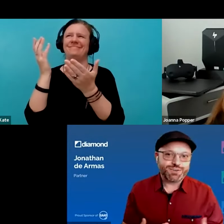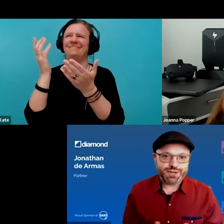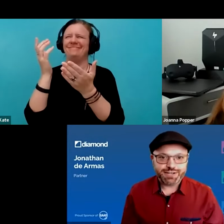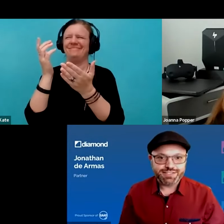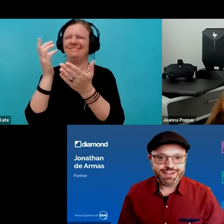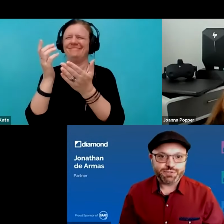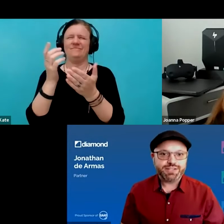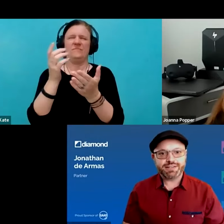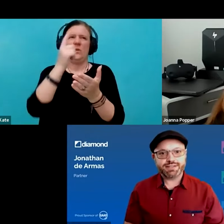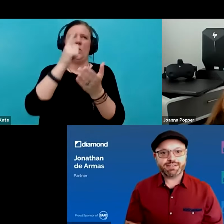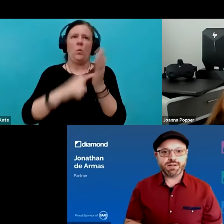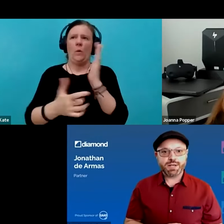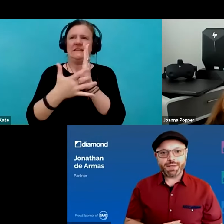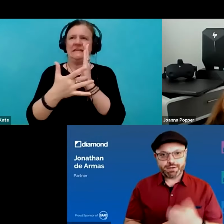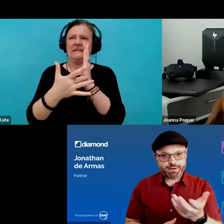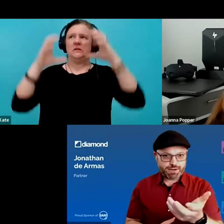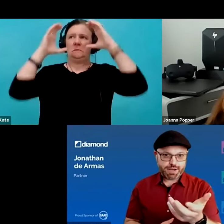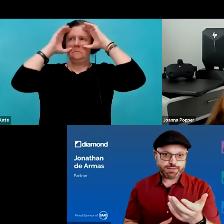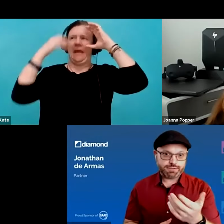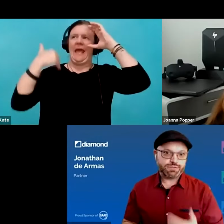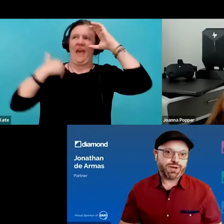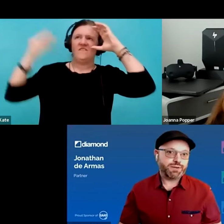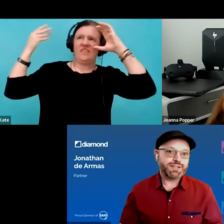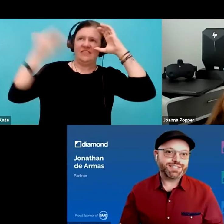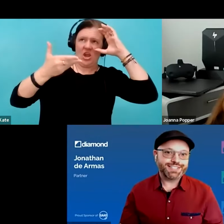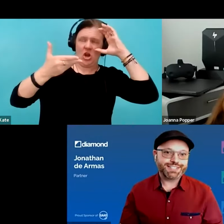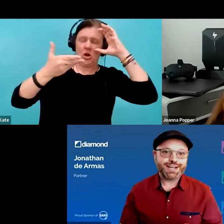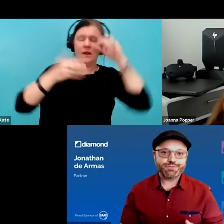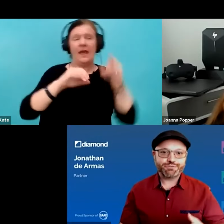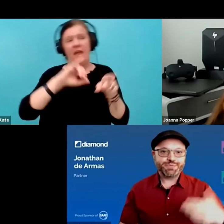and already inside those headsets and then as Joanna mentioned, it's kind of